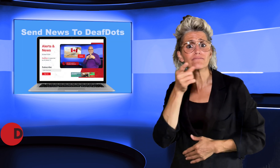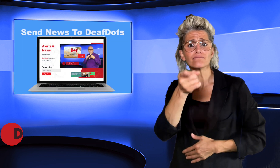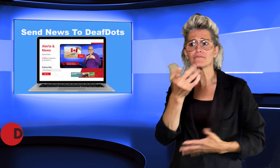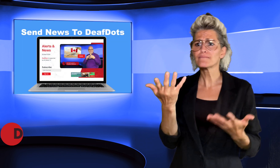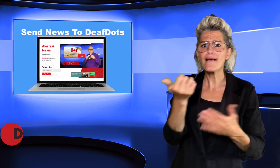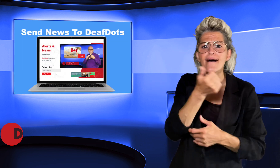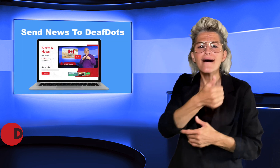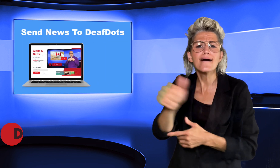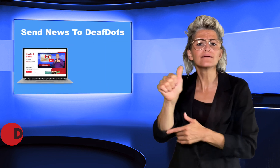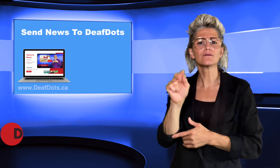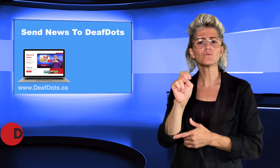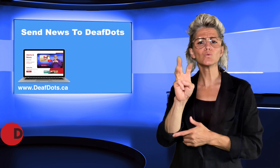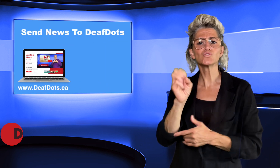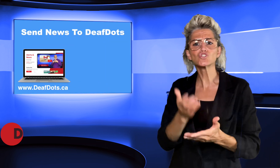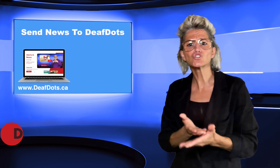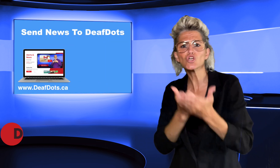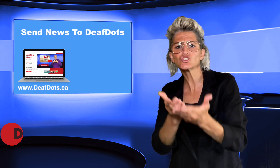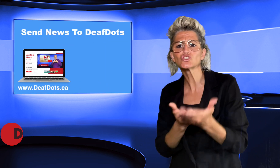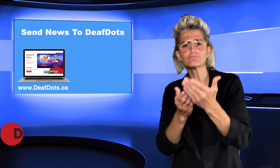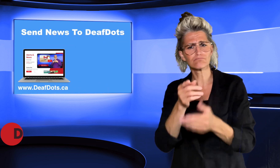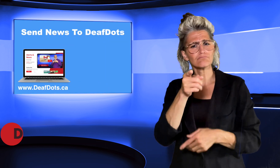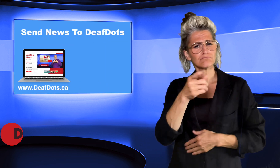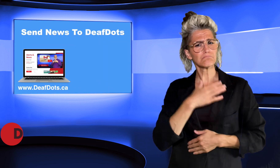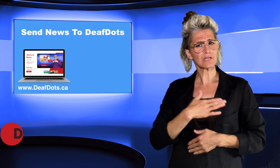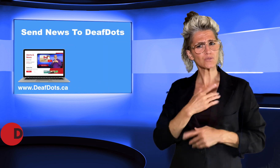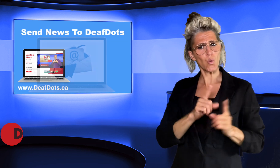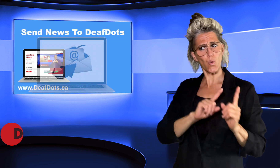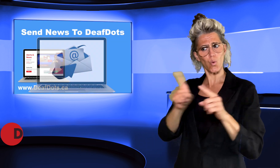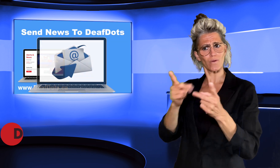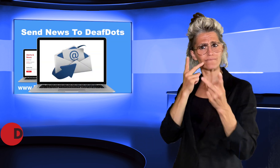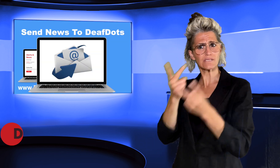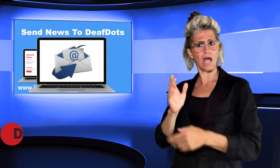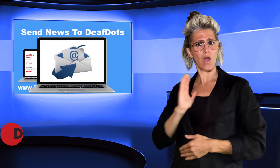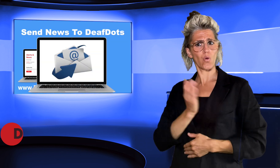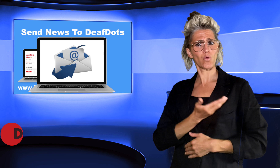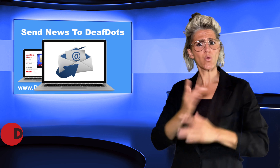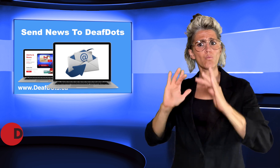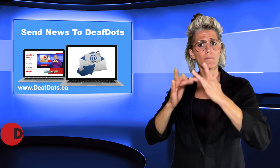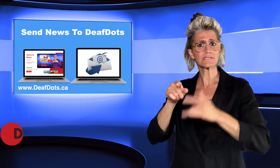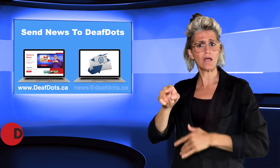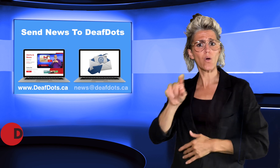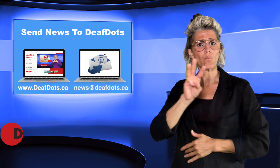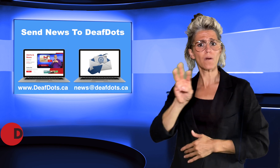Please send your news suggestions through